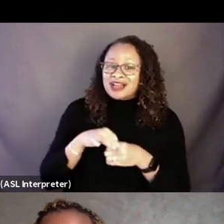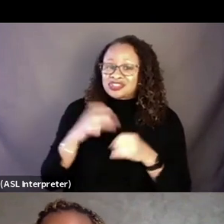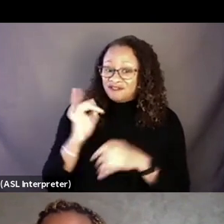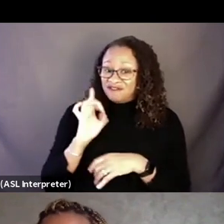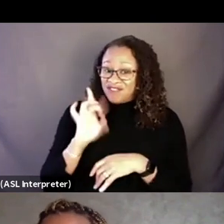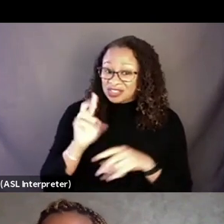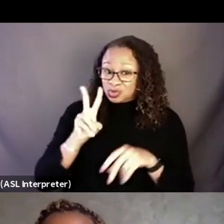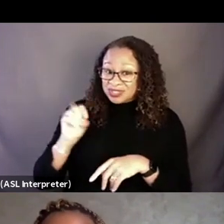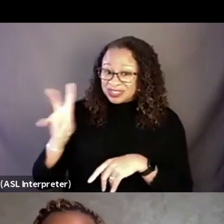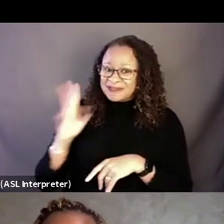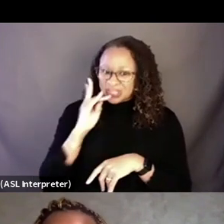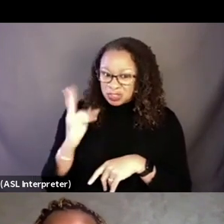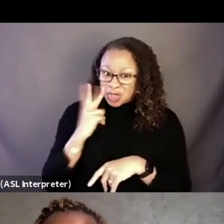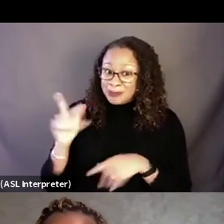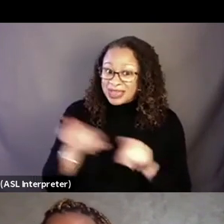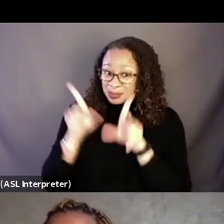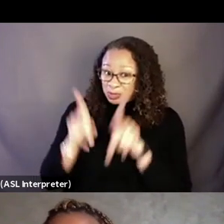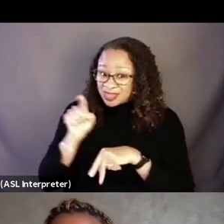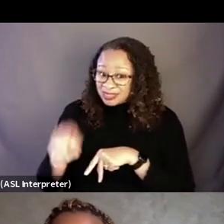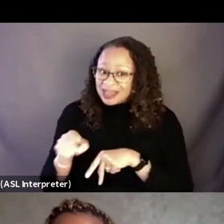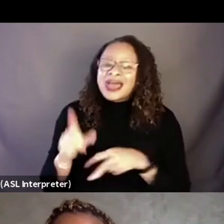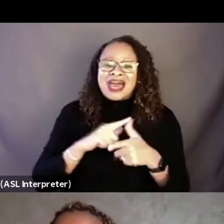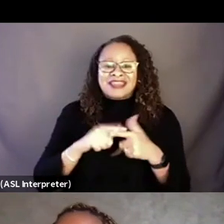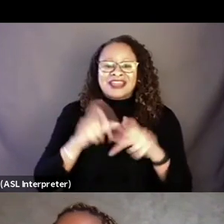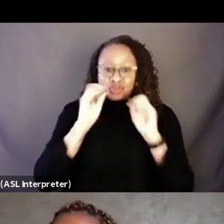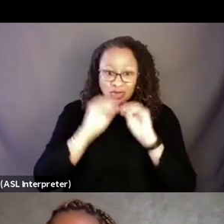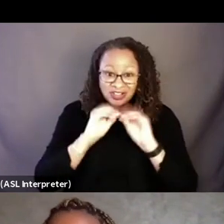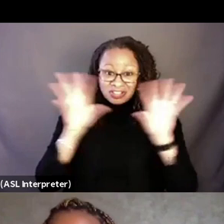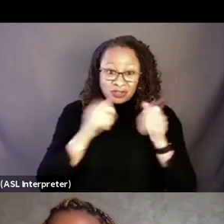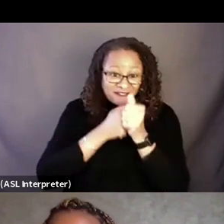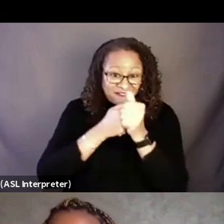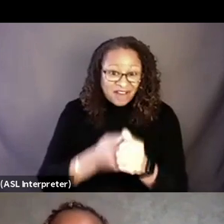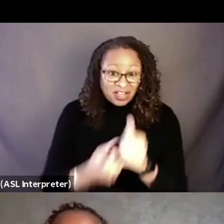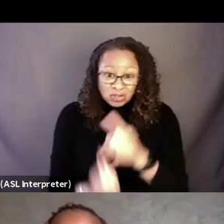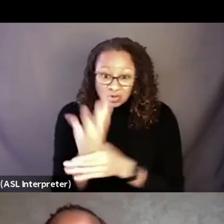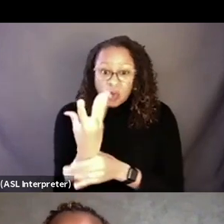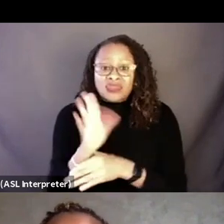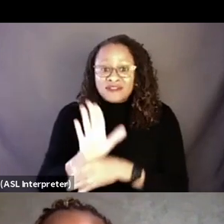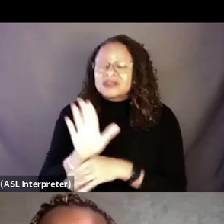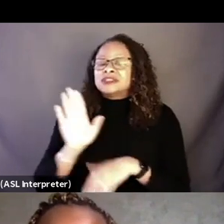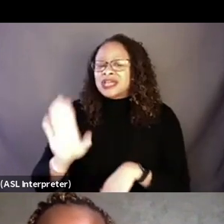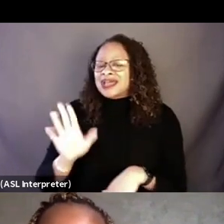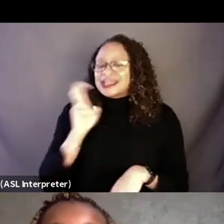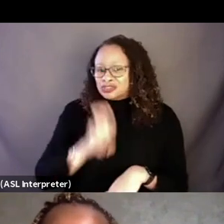And I was able, you are able to clearly chart the journey this groove and I could see why he was doing the things